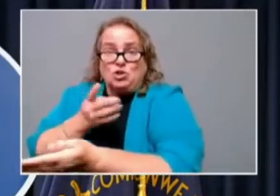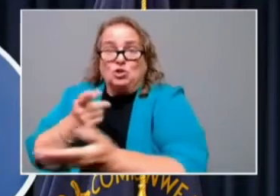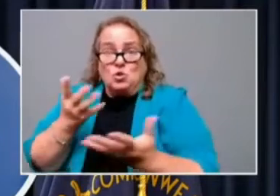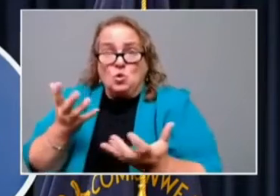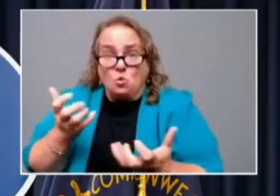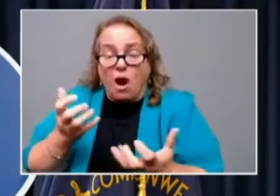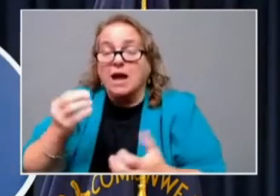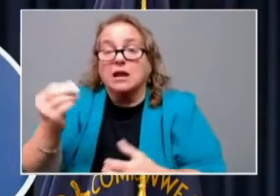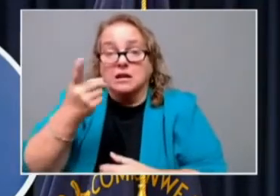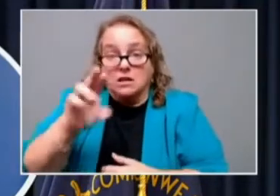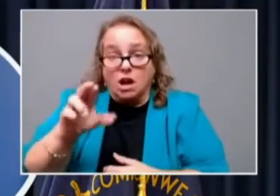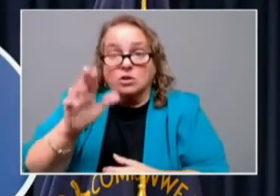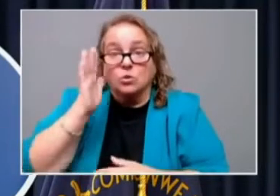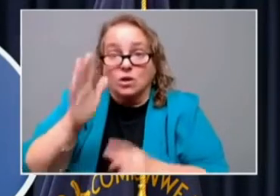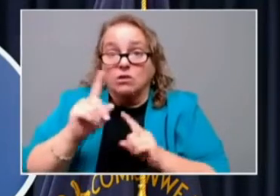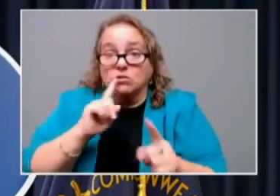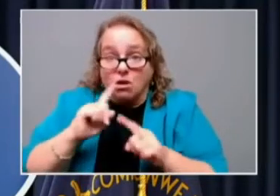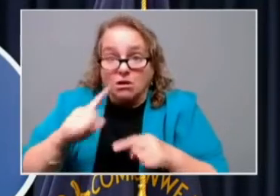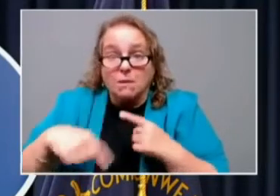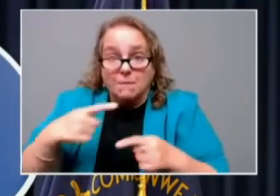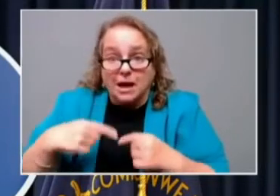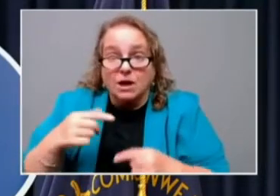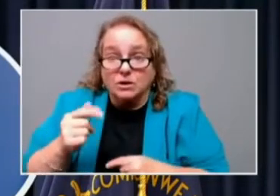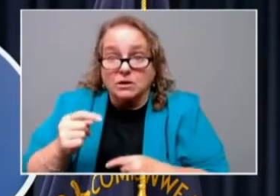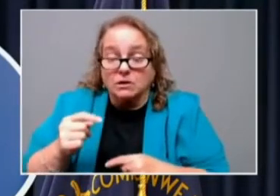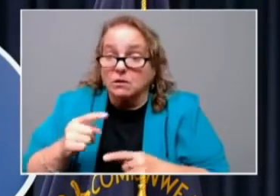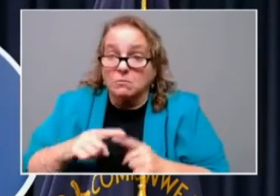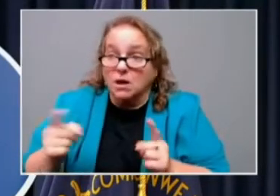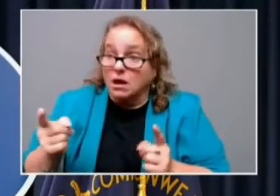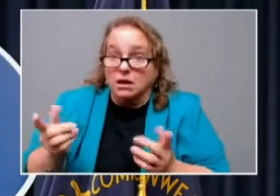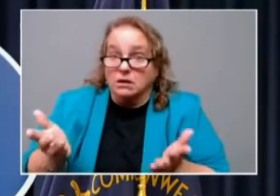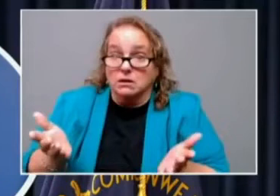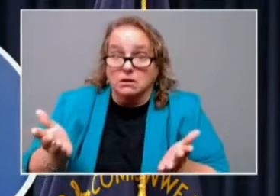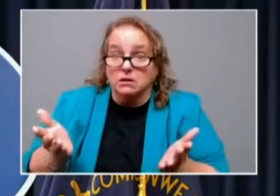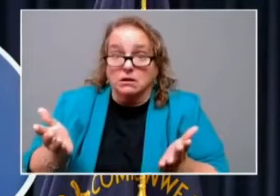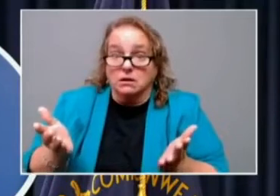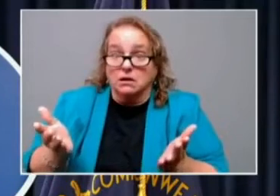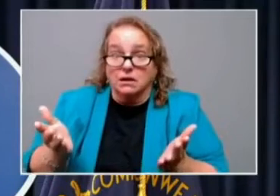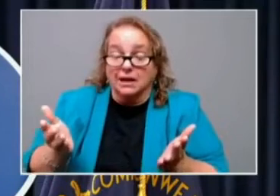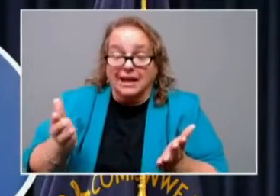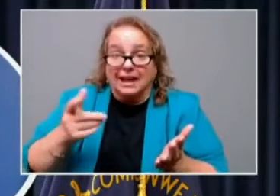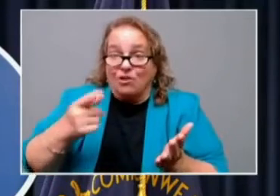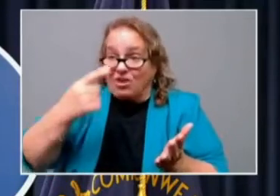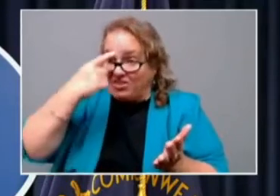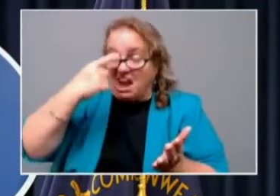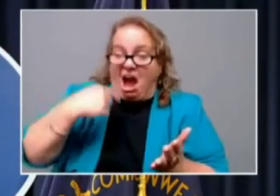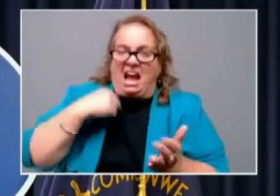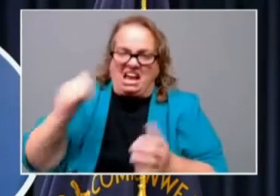increase it. But this isn't a crutch. I mean the goal here is not to get covid